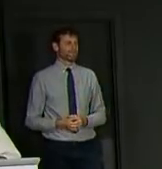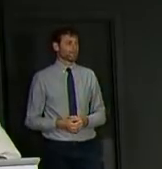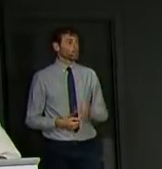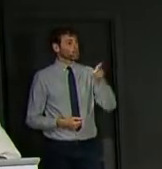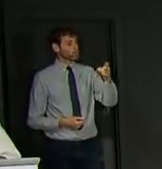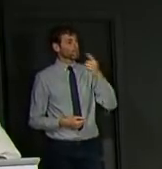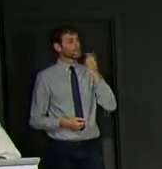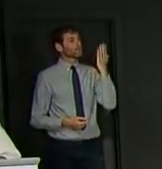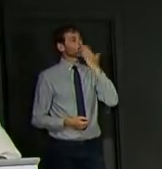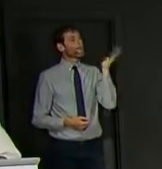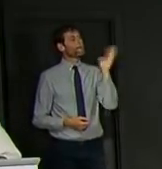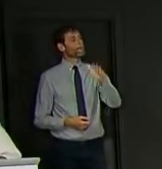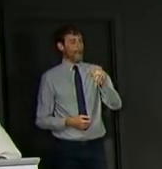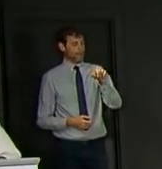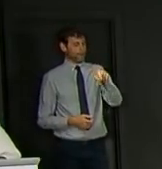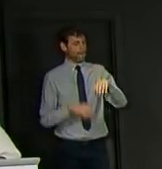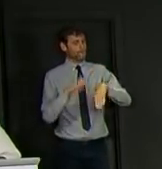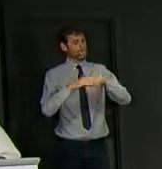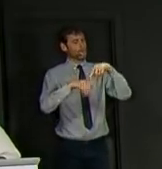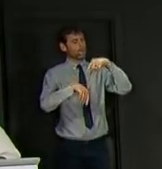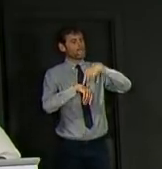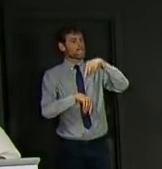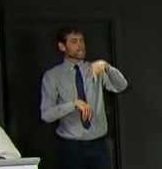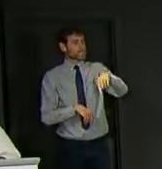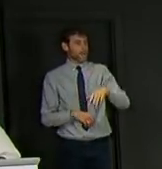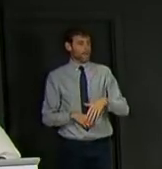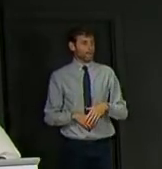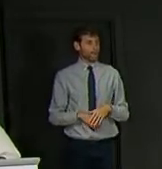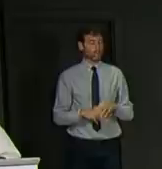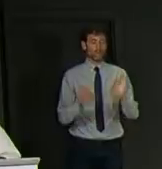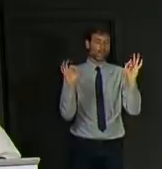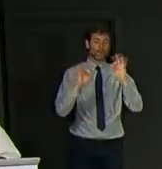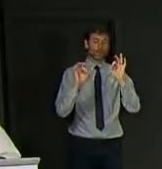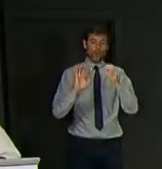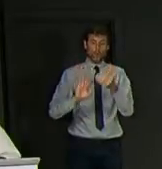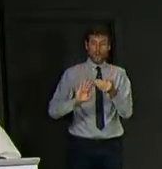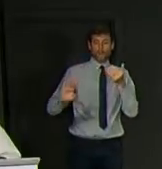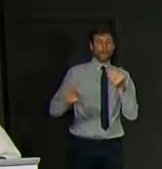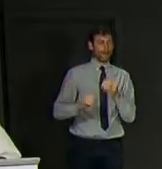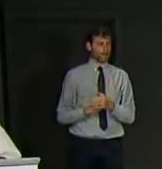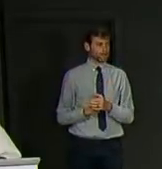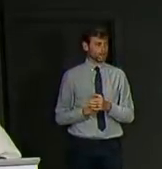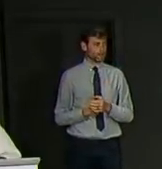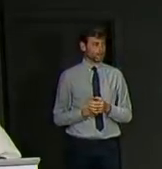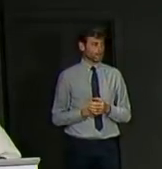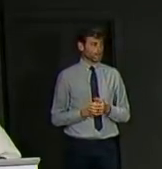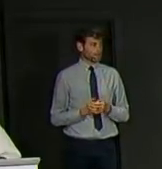distancing, does that mean there would be no need for any social distancing anywhere